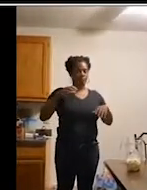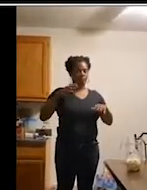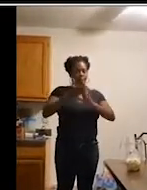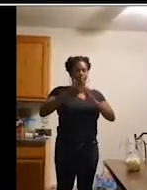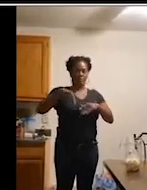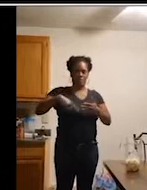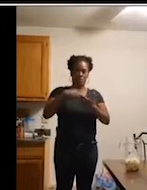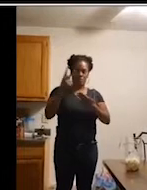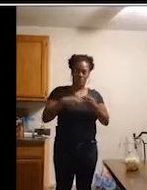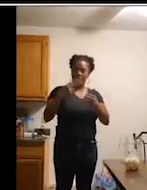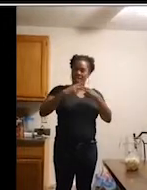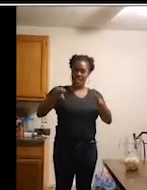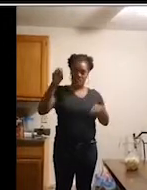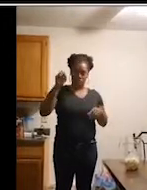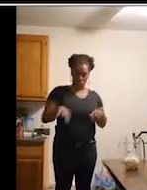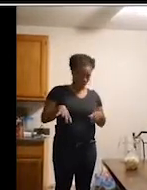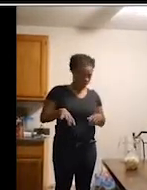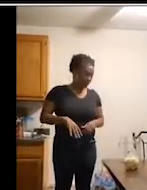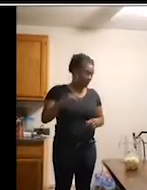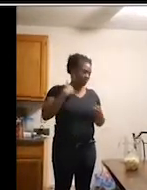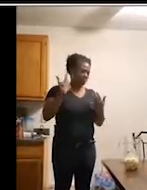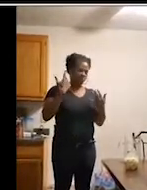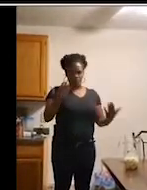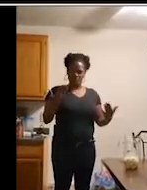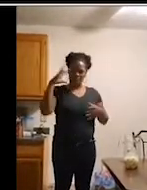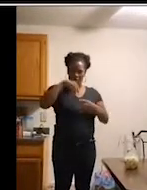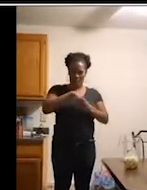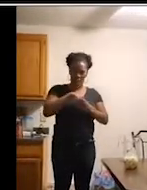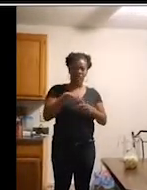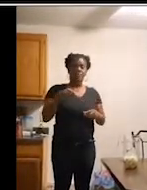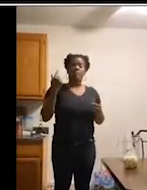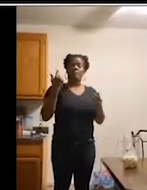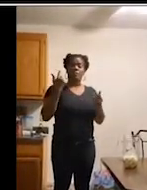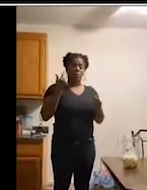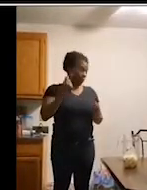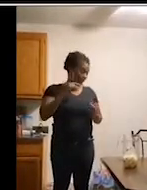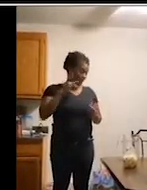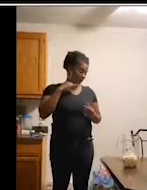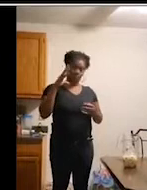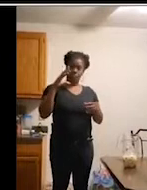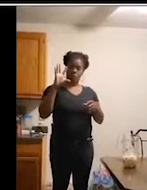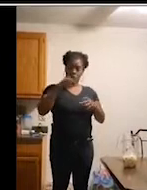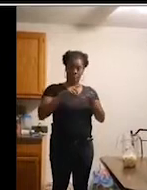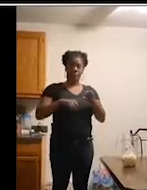I am one of the facilitators of this program. I run this egg drop experiment program webinar.